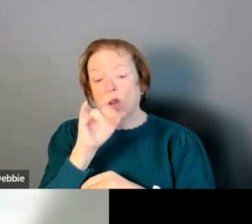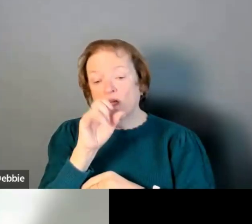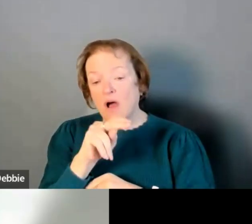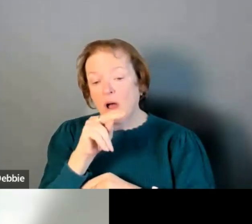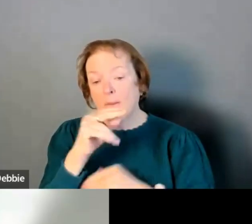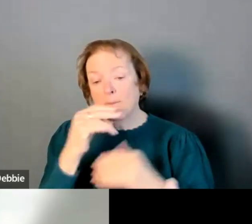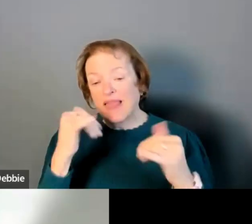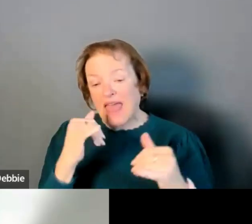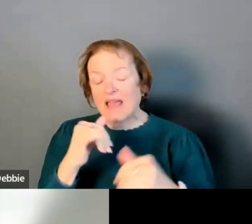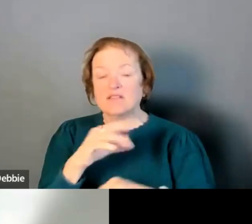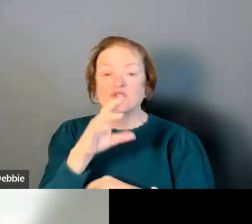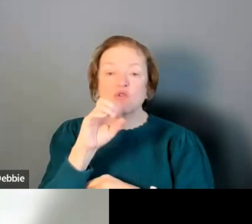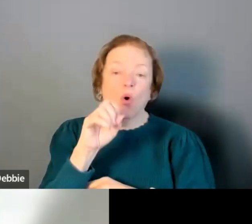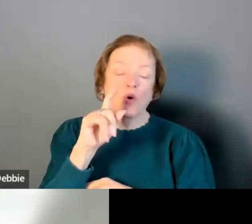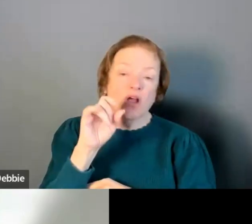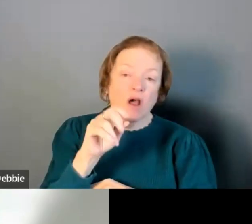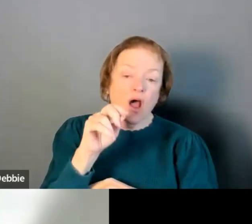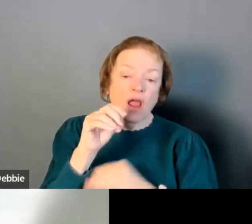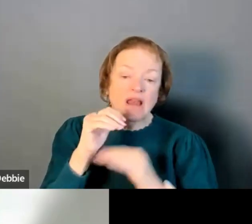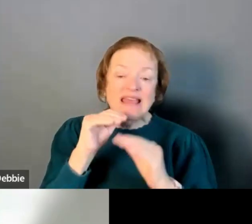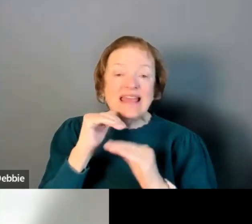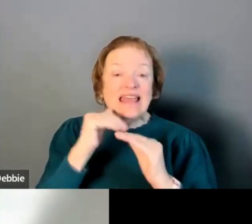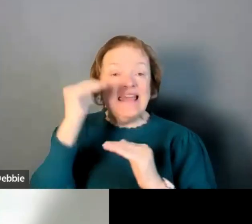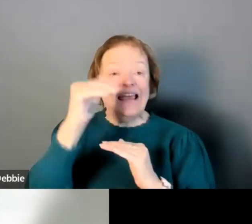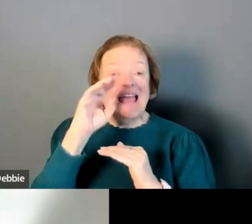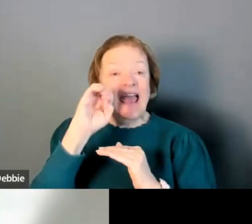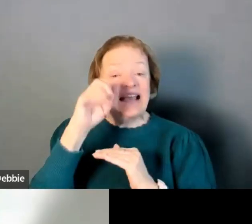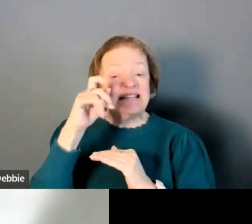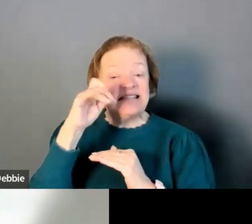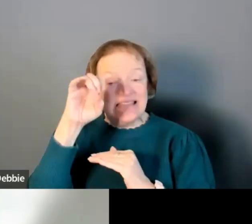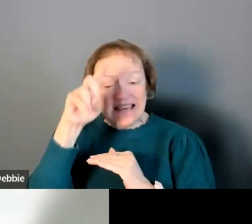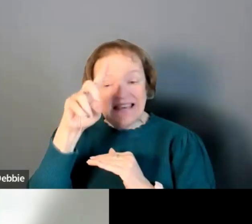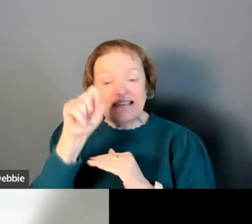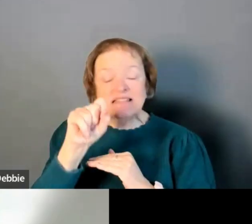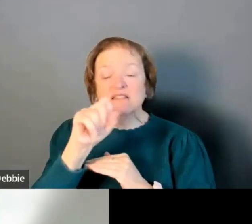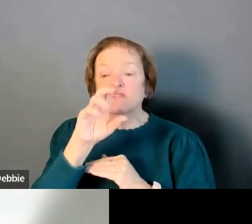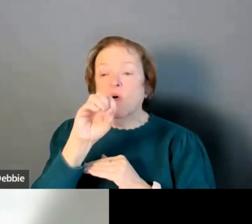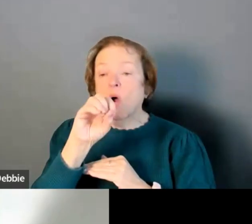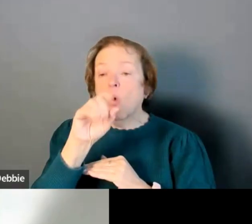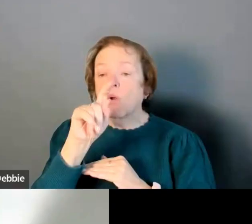any of the Oticon hearing aids, if they are pediatric, I would assume they are fairly new.